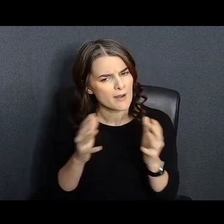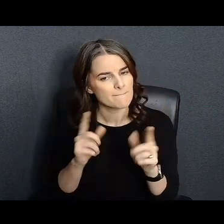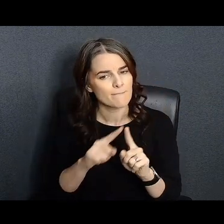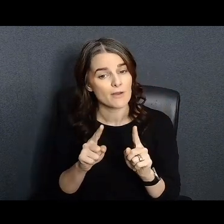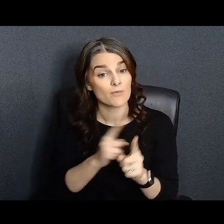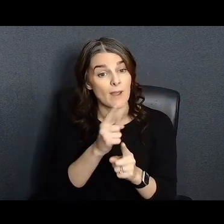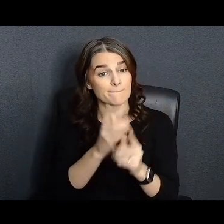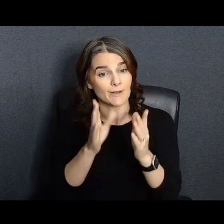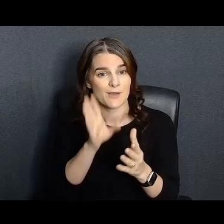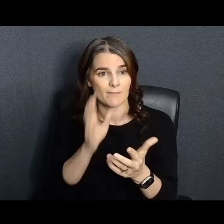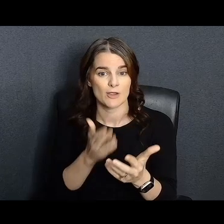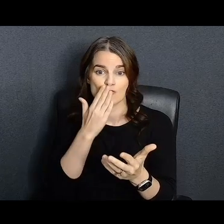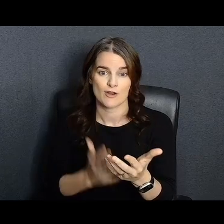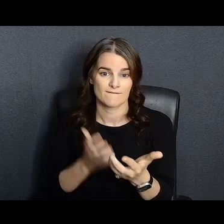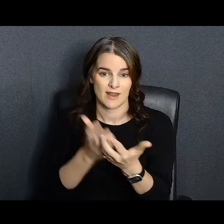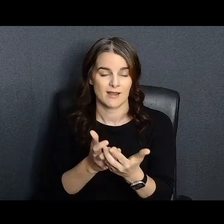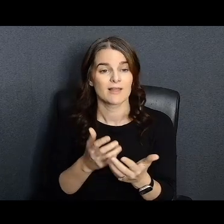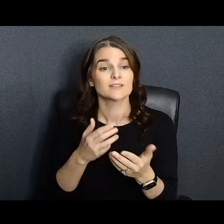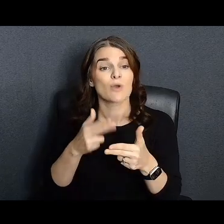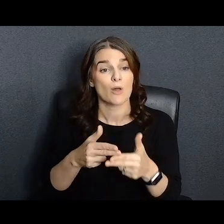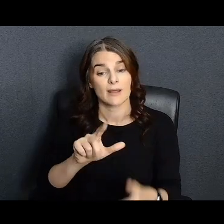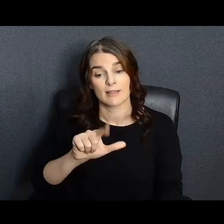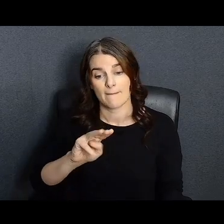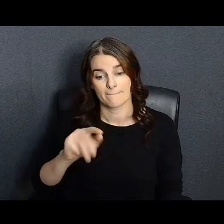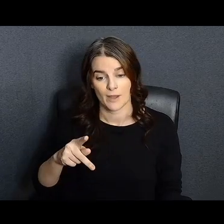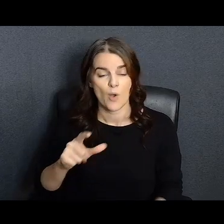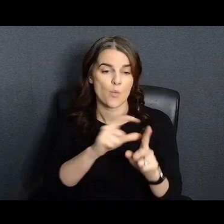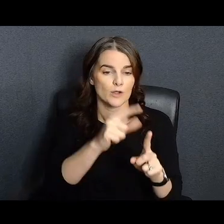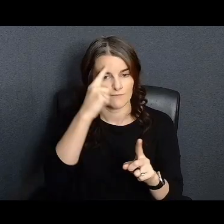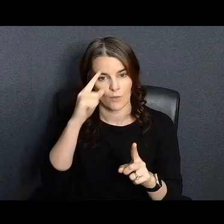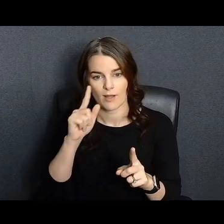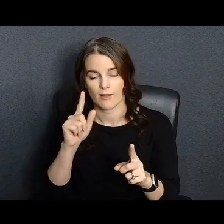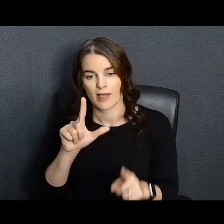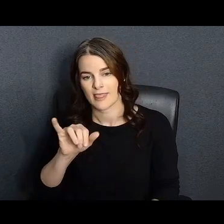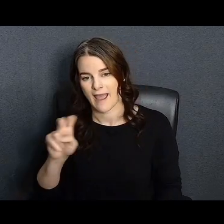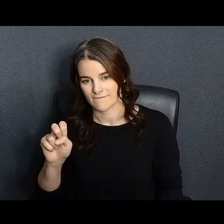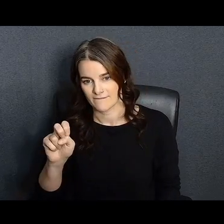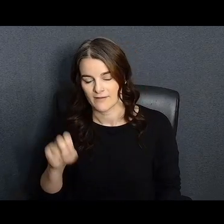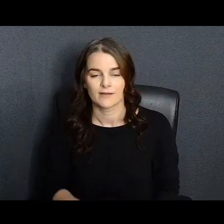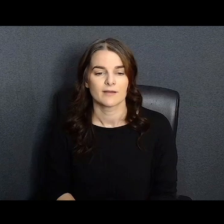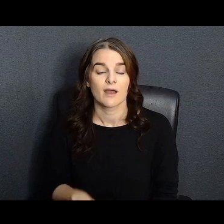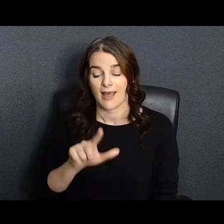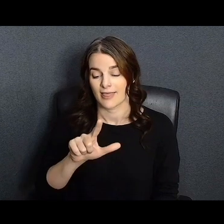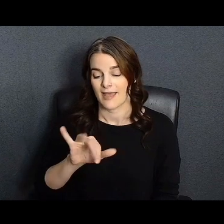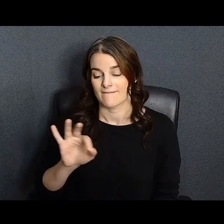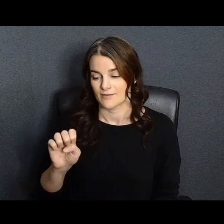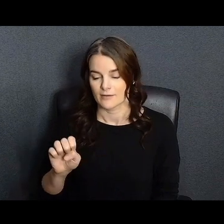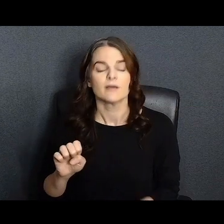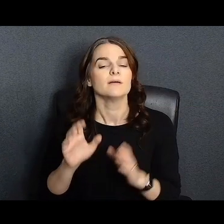So this app is called LAMP Words for Life. And so right now, you see I have less buttons on the screen,